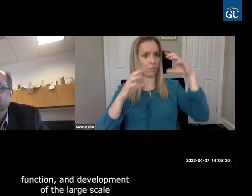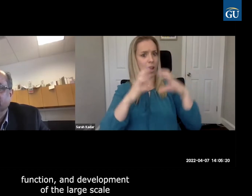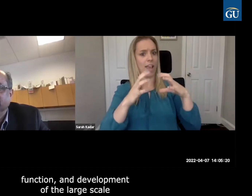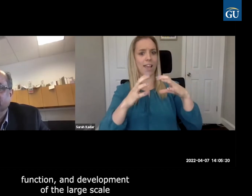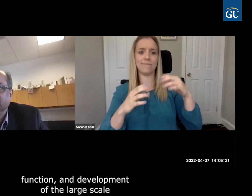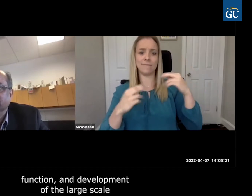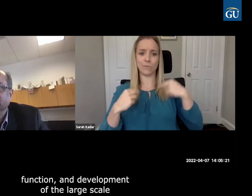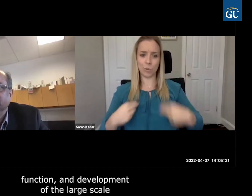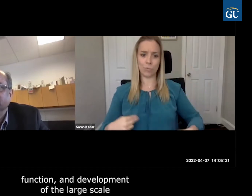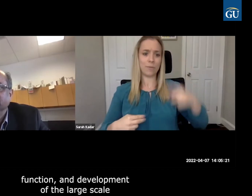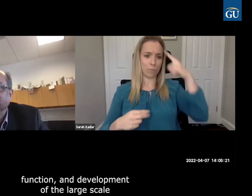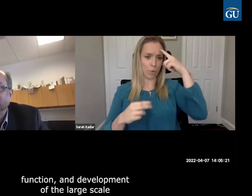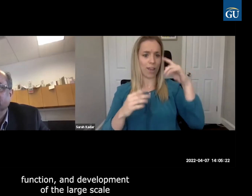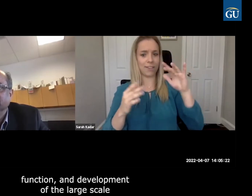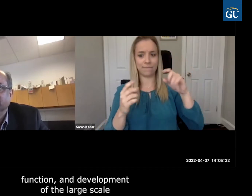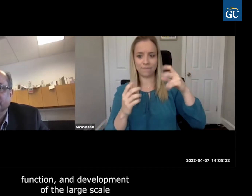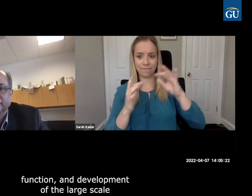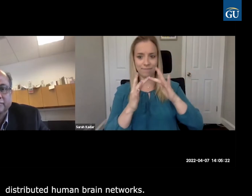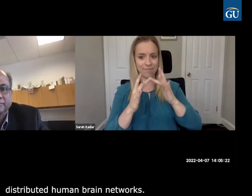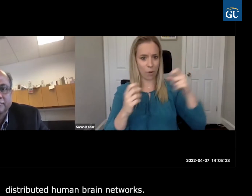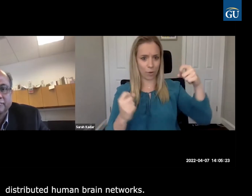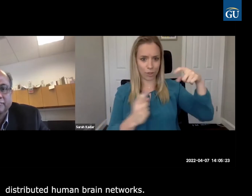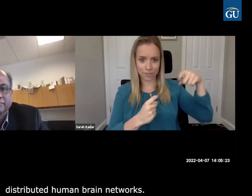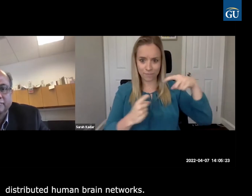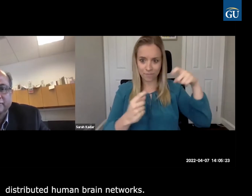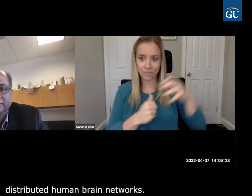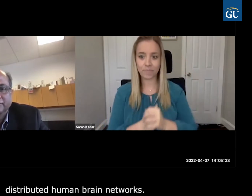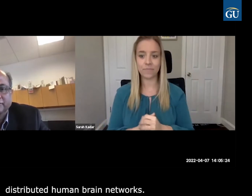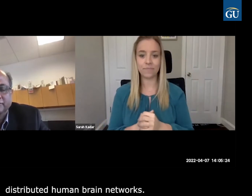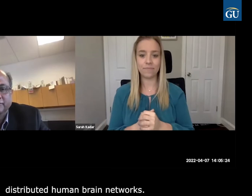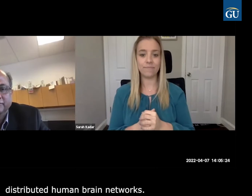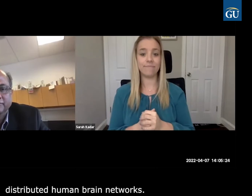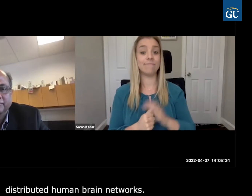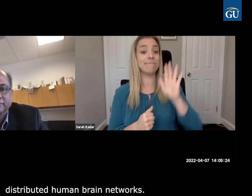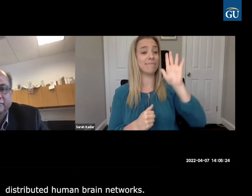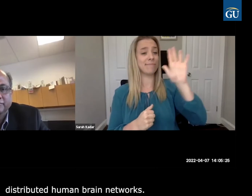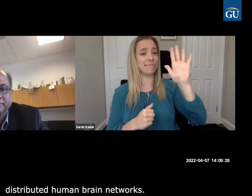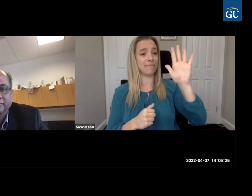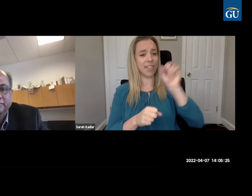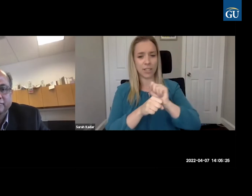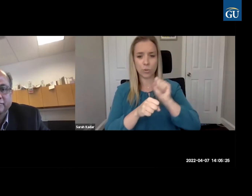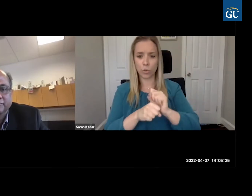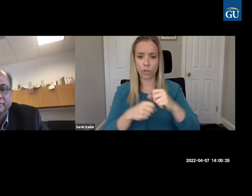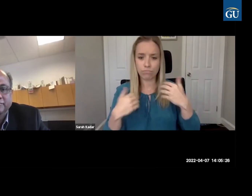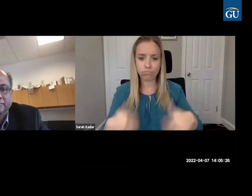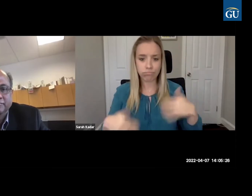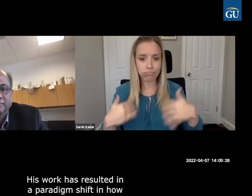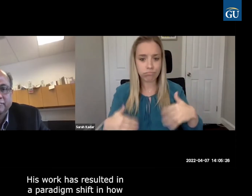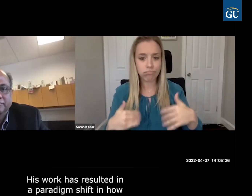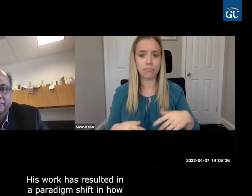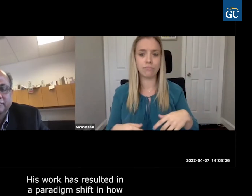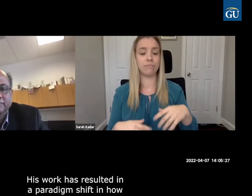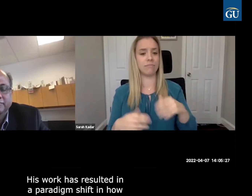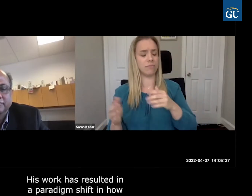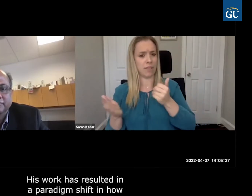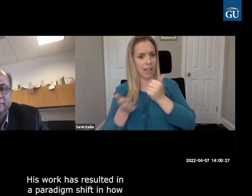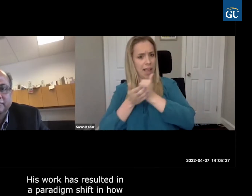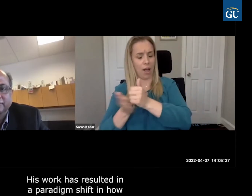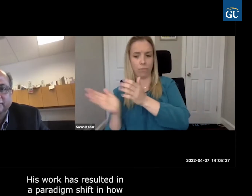of the large-scale distributed human brain networks